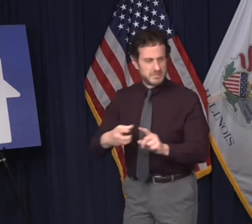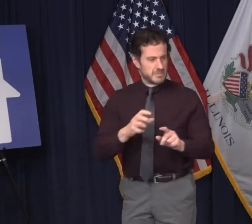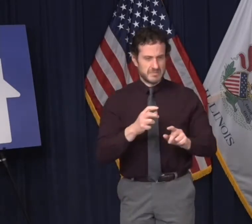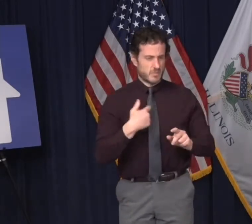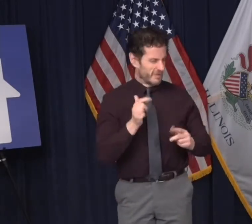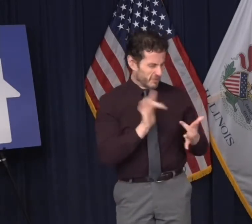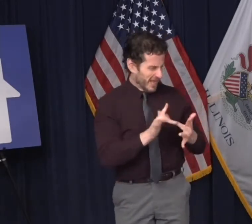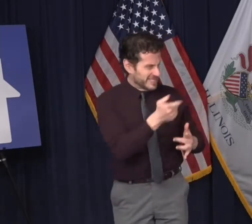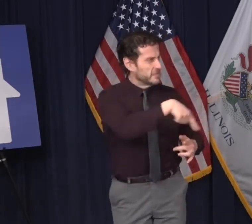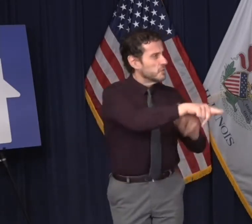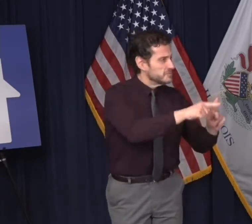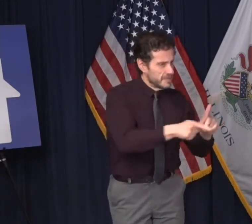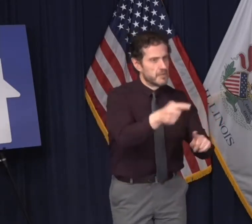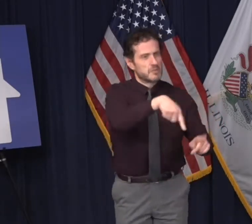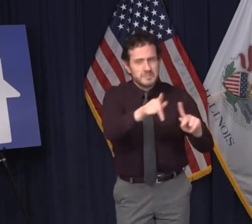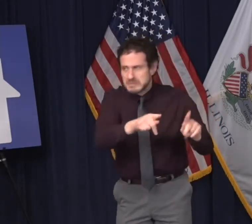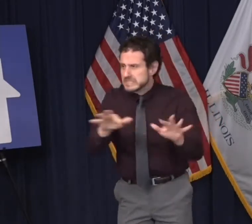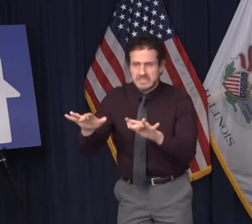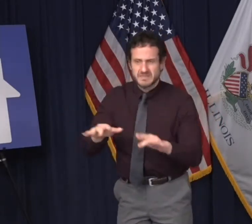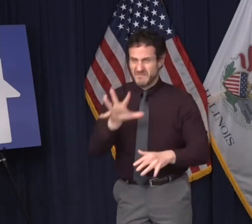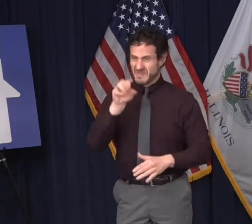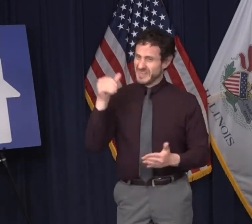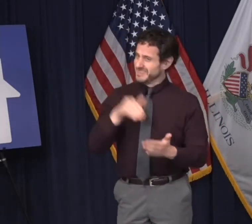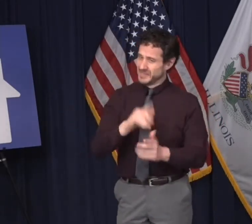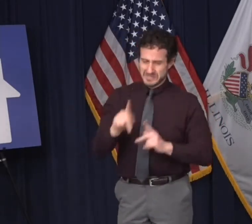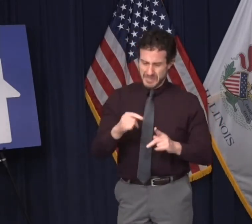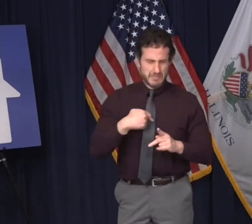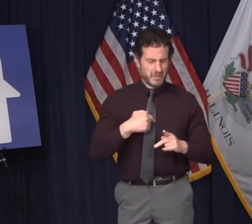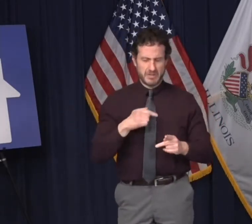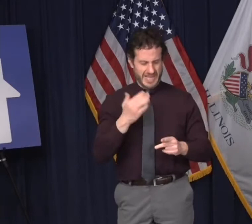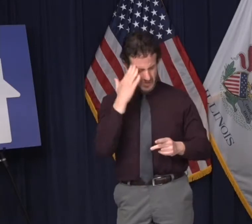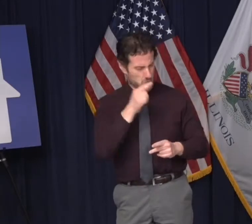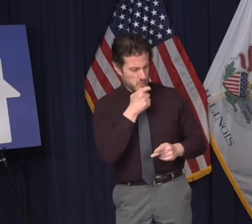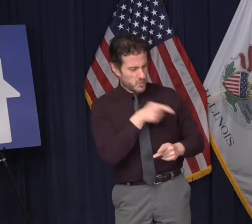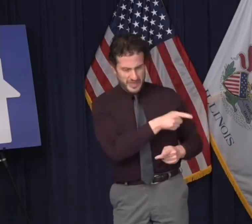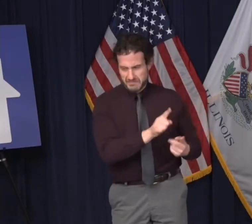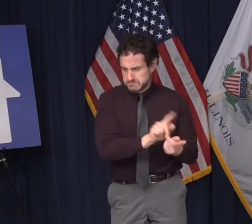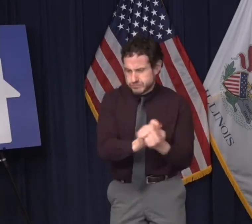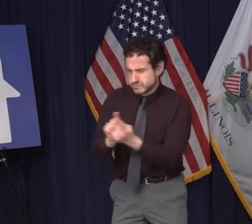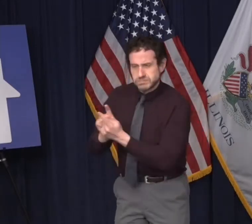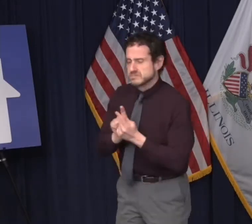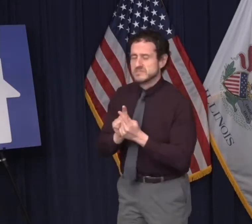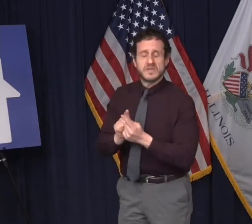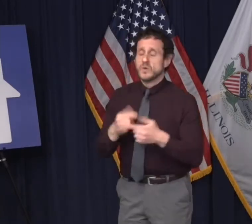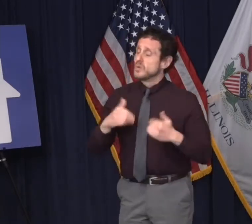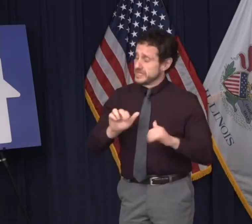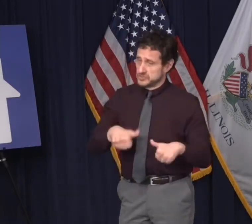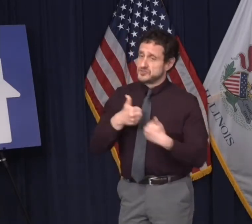IT IS AN UNPRECEDENTED PUBLIC HEALTH CHALLENGE, SO WE NEED AN UNPRECEDENTED SOLUTION TO MEET